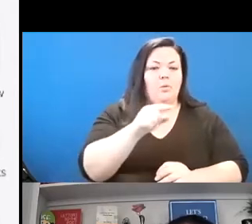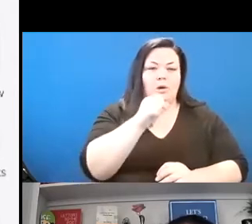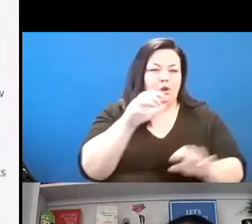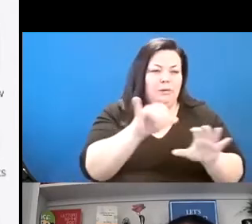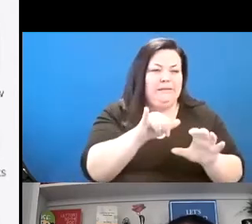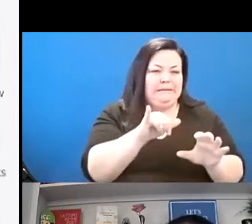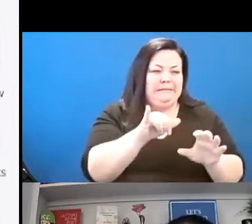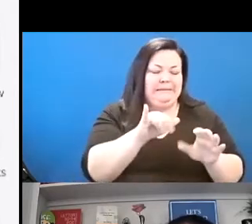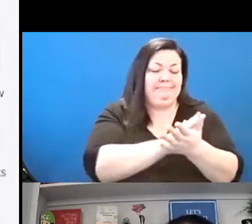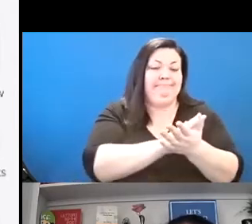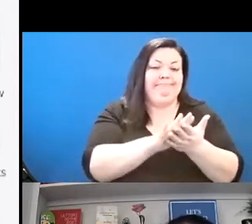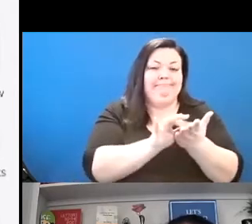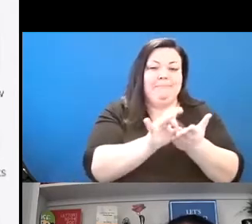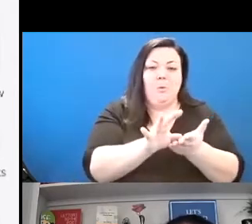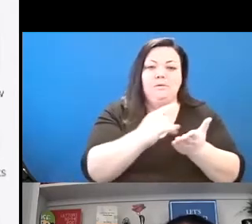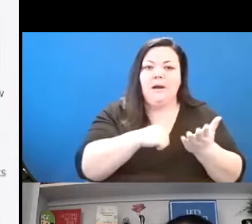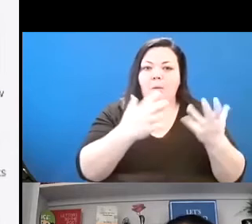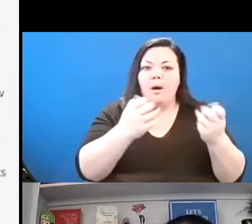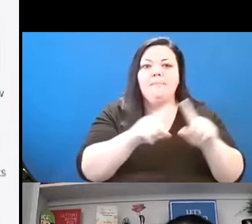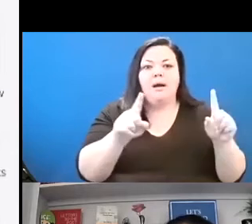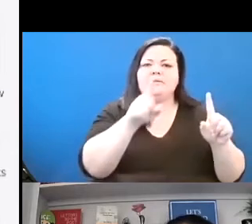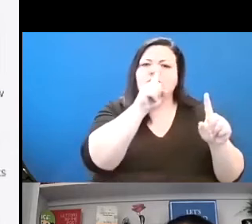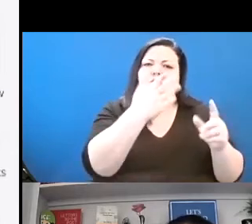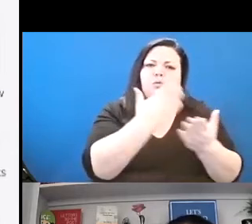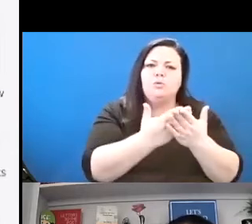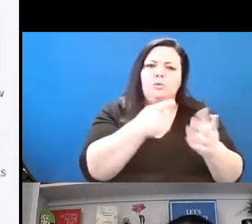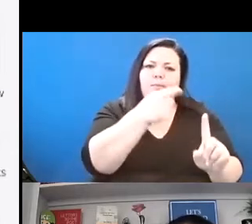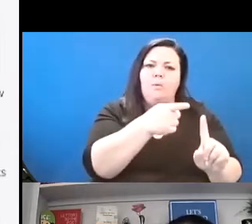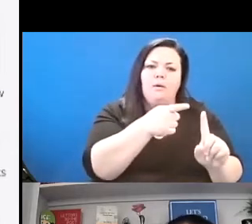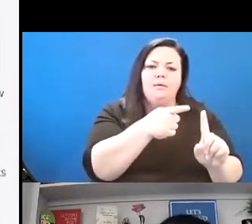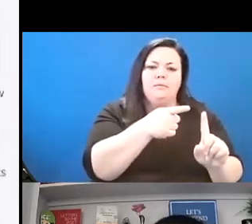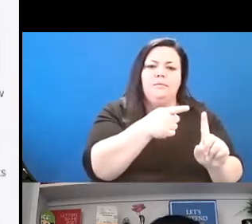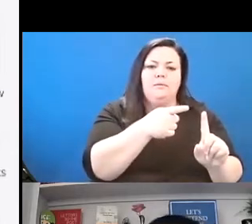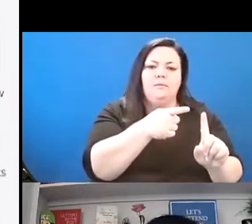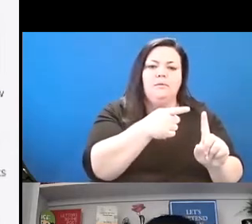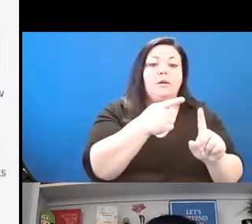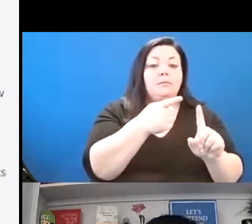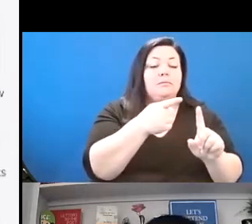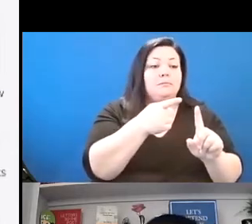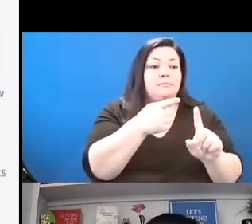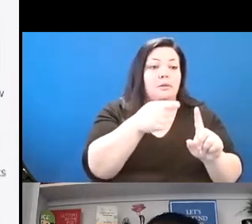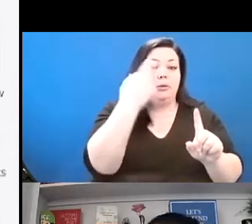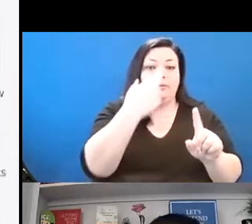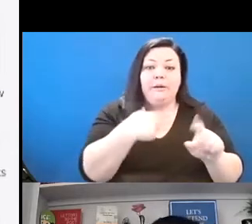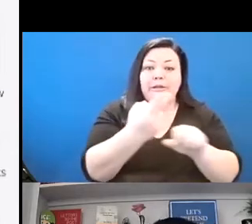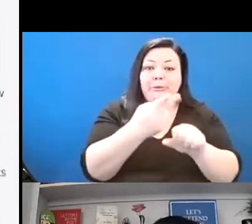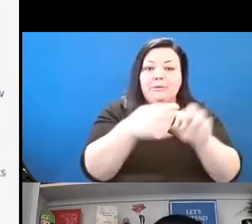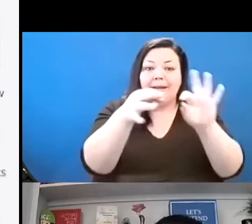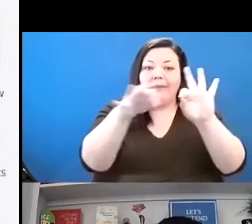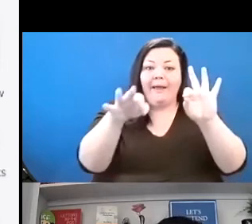a great point as to how he's using line breaks there too to make the turn in and of itself